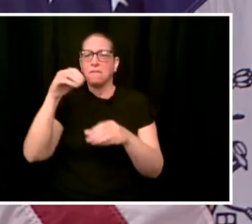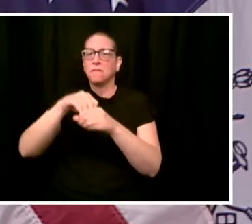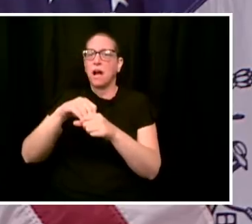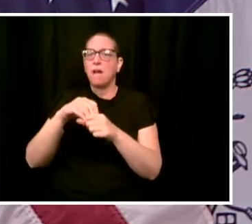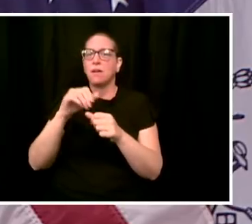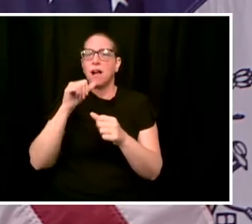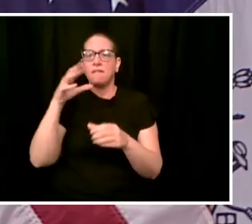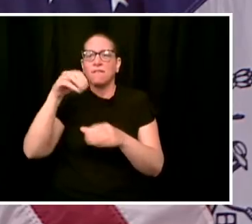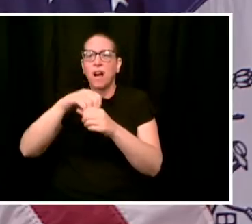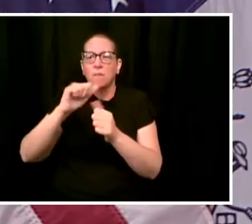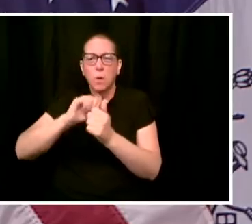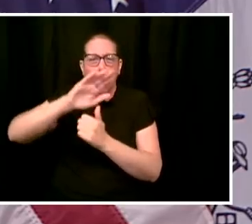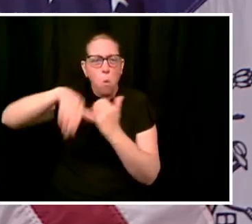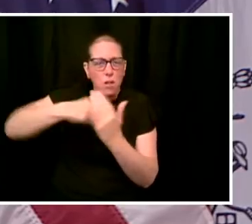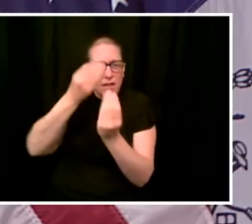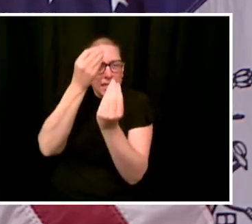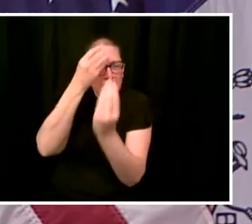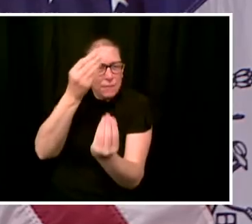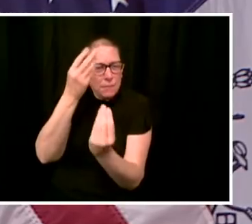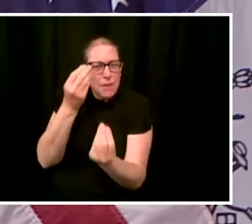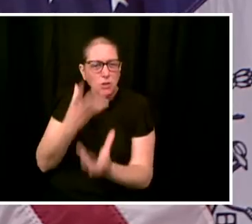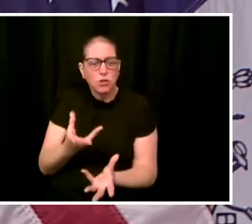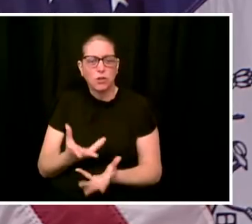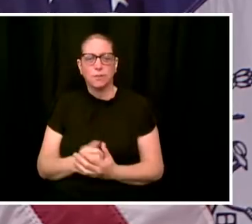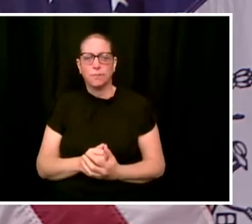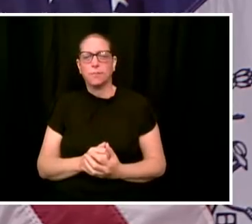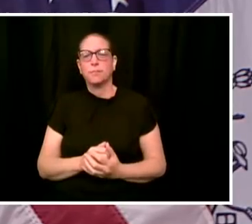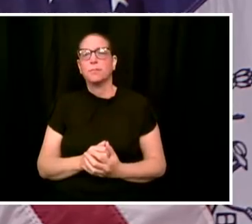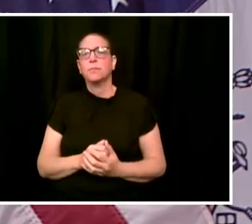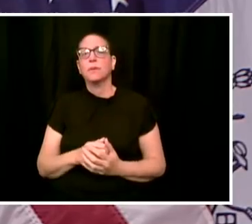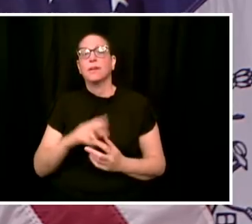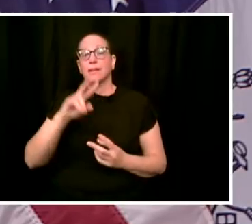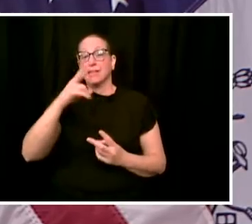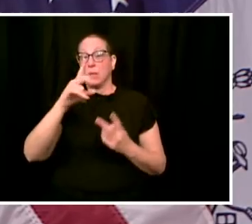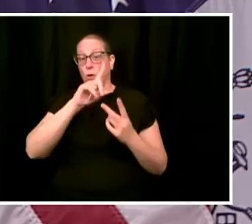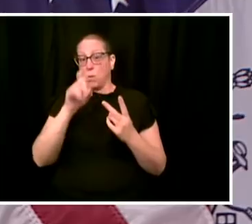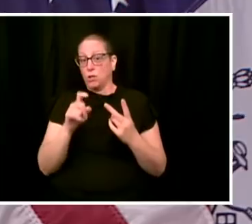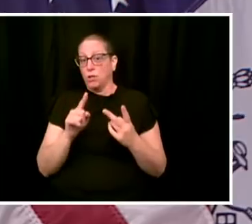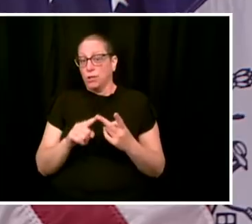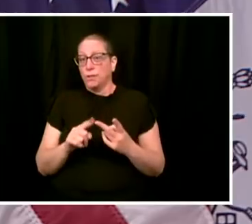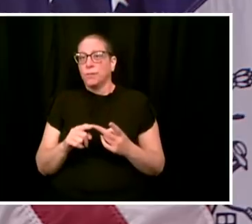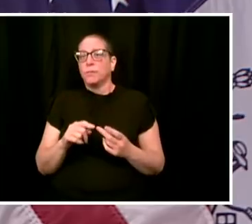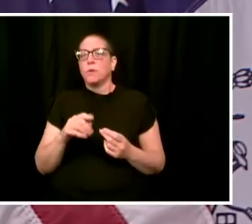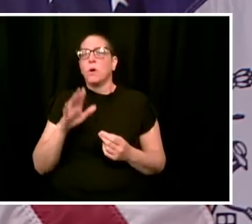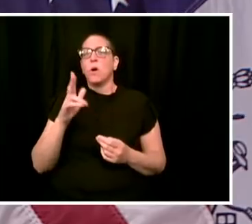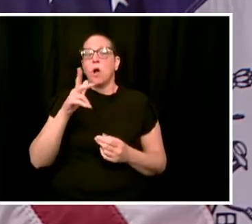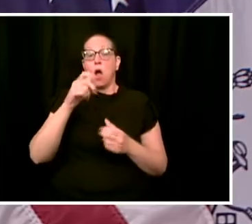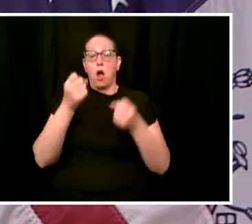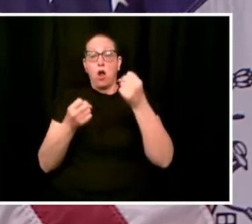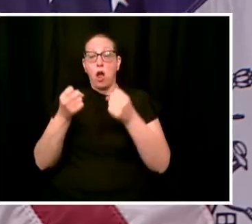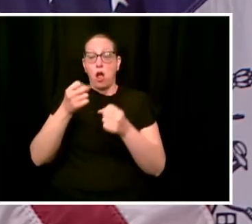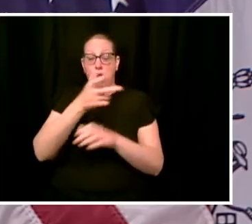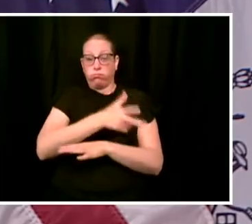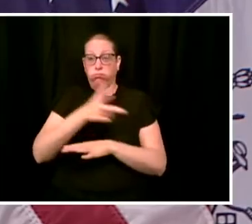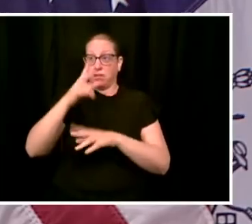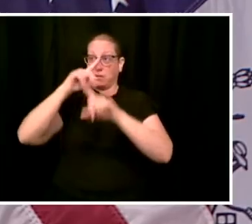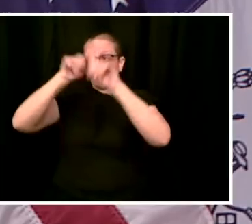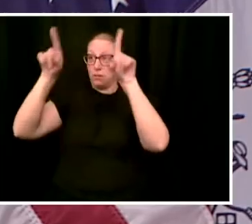TTHA TEYH HAVE BEEN TALKING ABOUT PARKING FOR